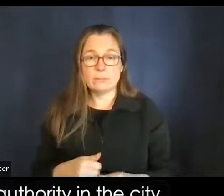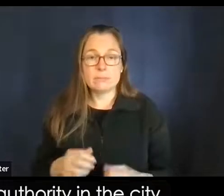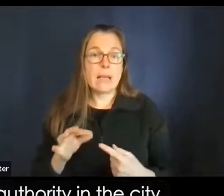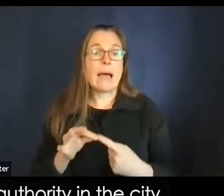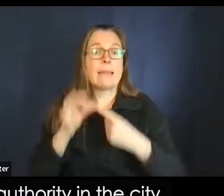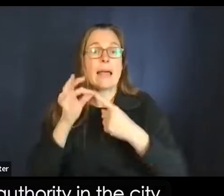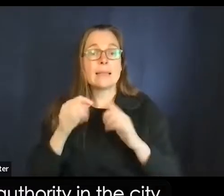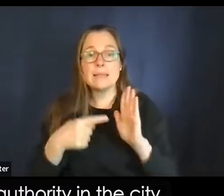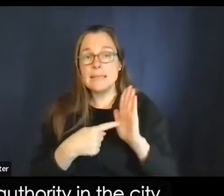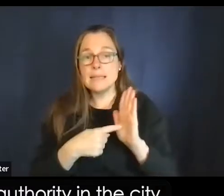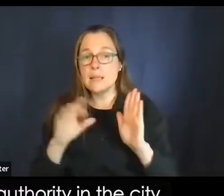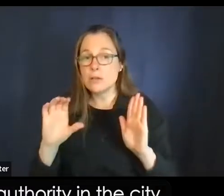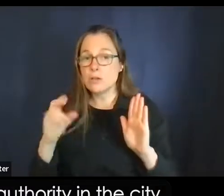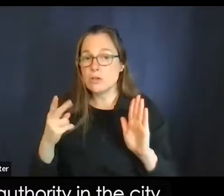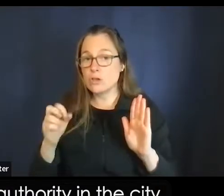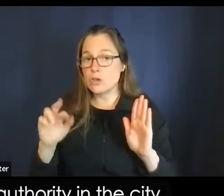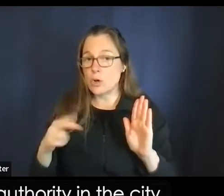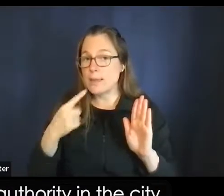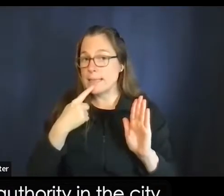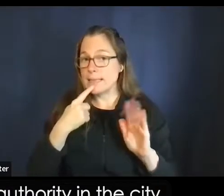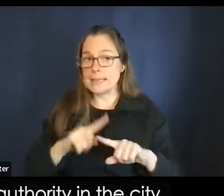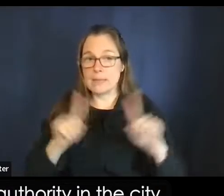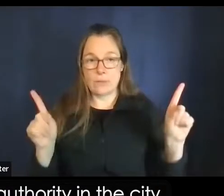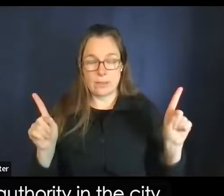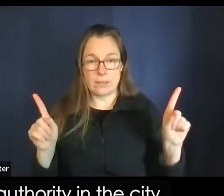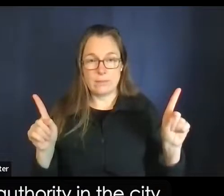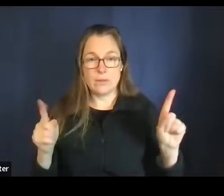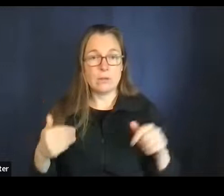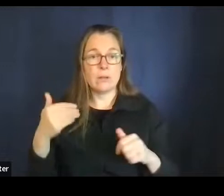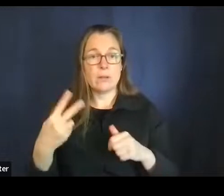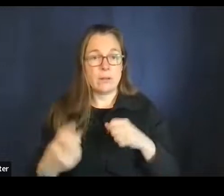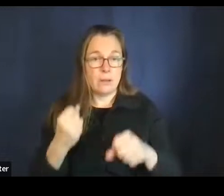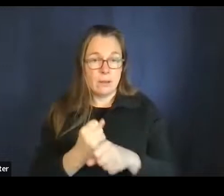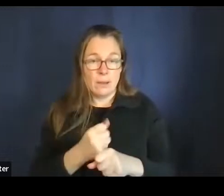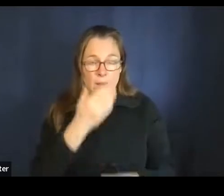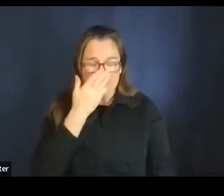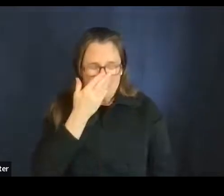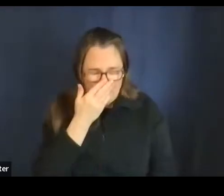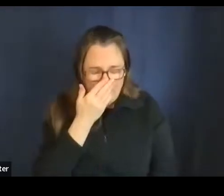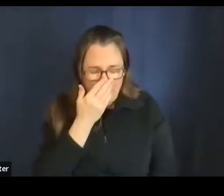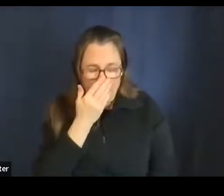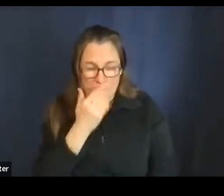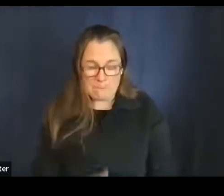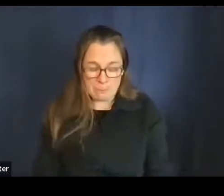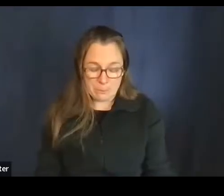So that's where the ultimate authority in the city lies for the next two years. [Off camera] Is a 12 person City Council